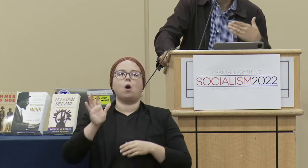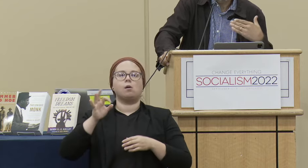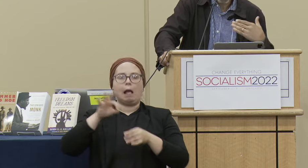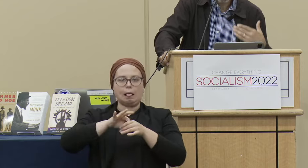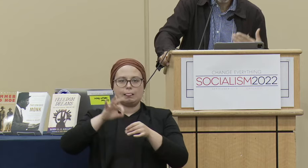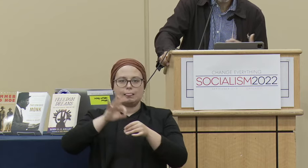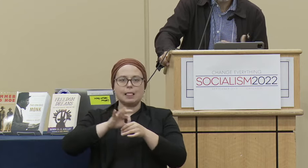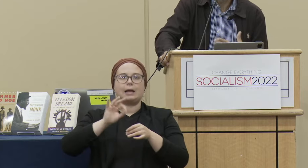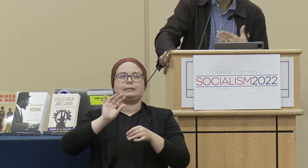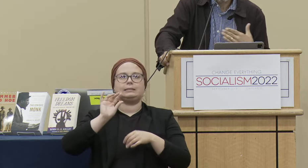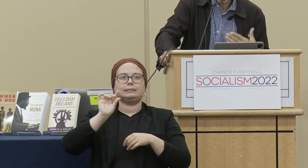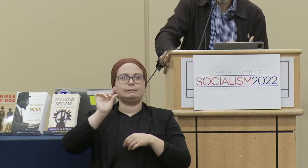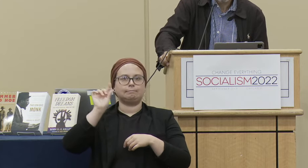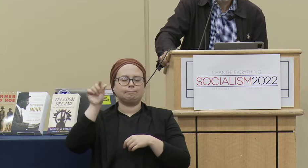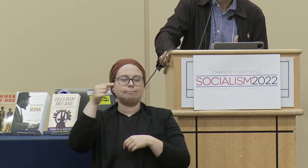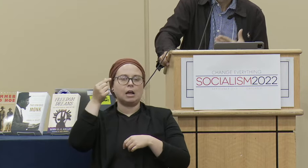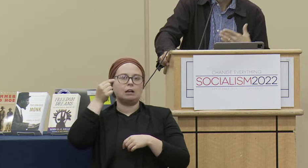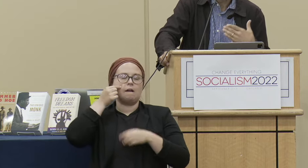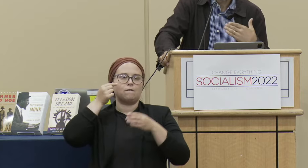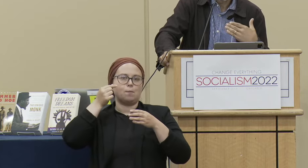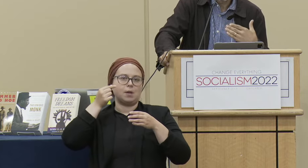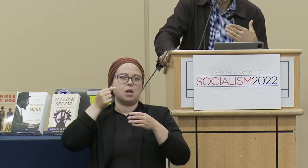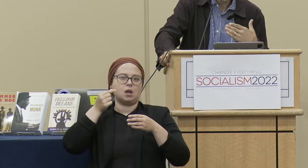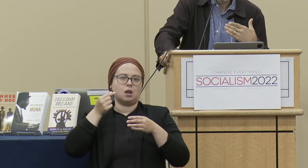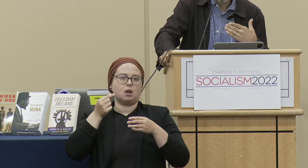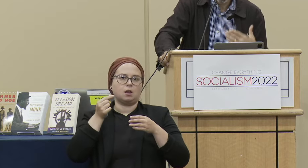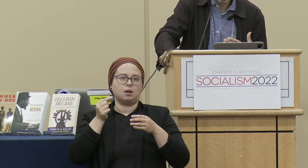you can, you know, push your elect ed officials, including